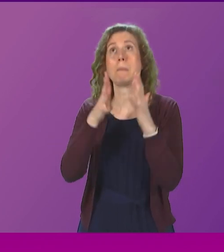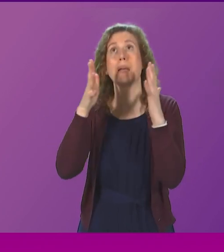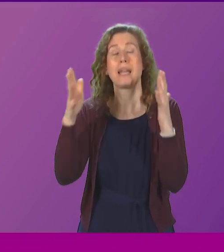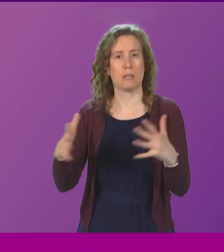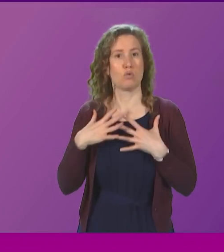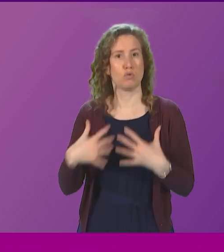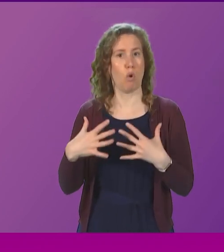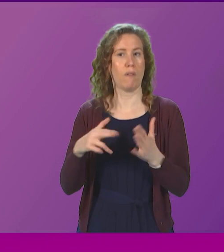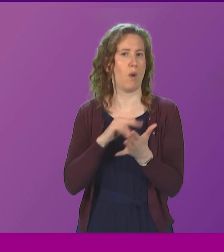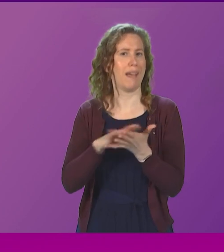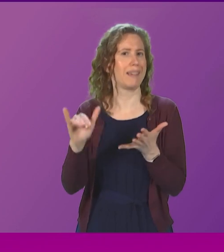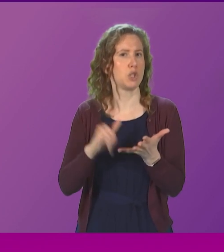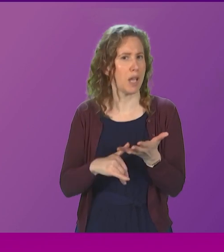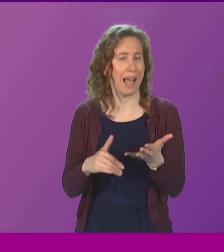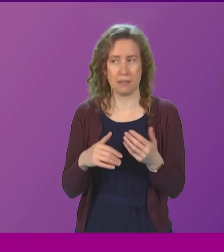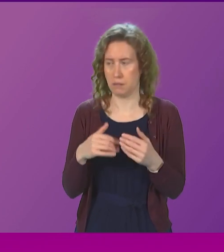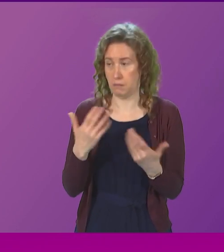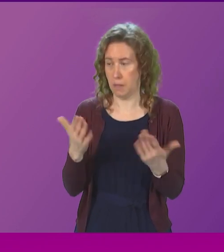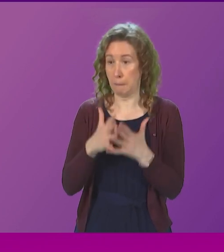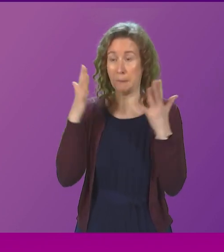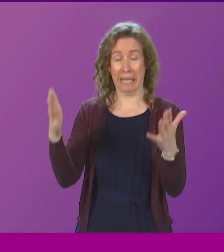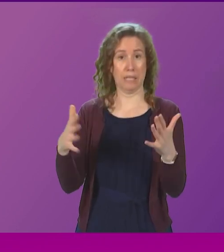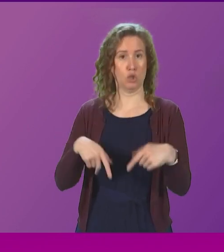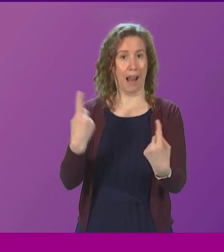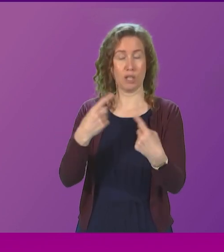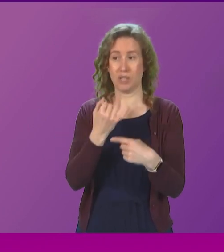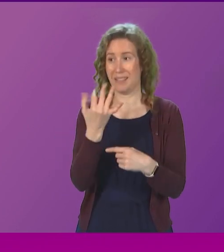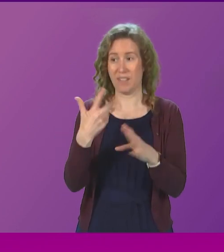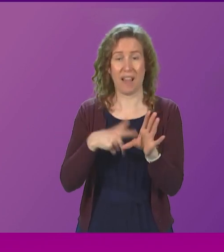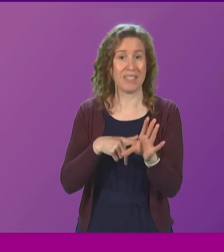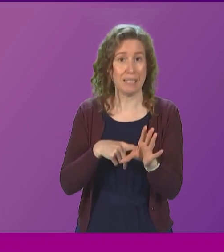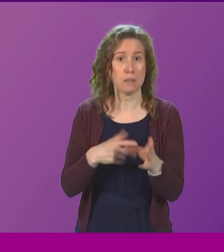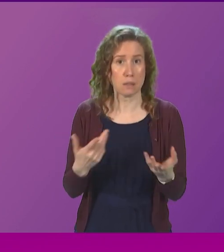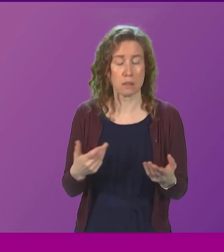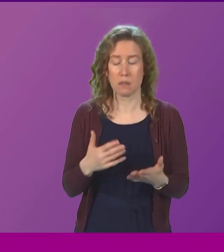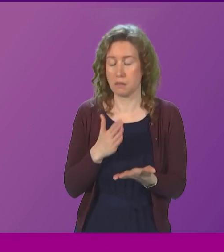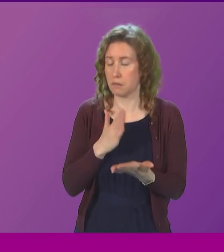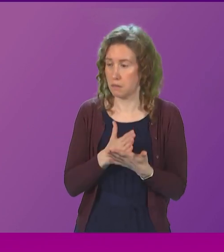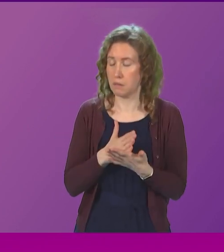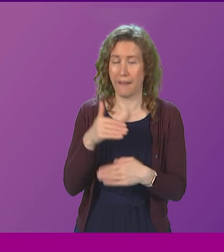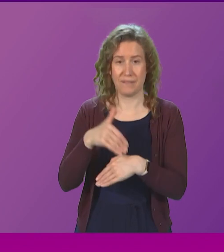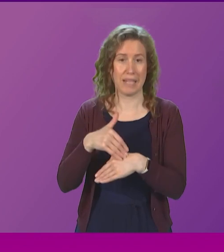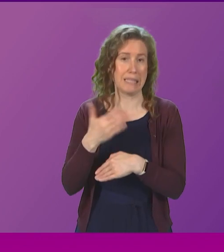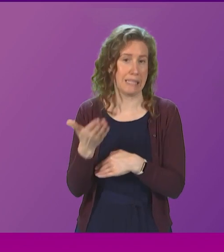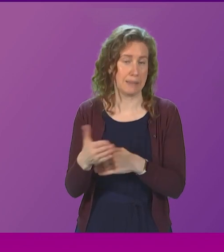NHS has ever faced in its almost 75-year existence, has had a significant impact.